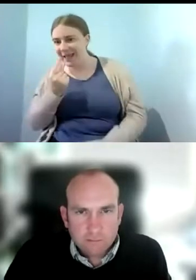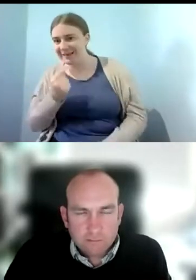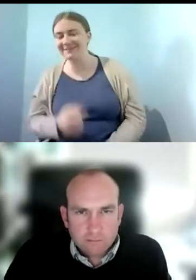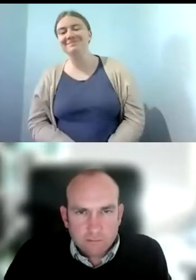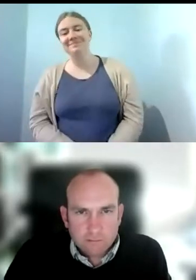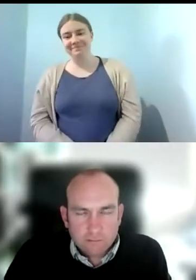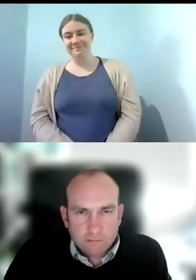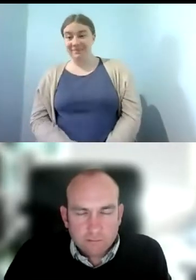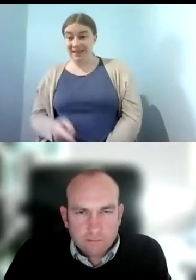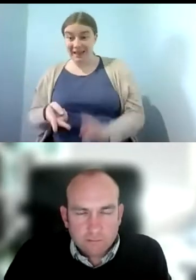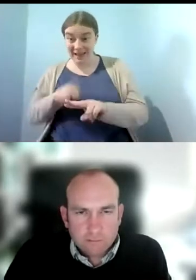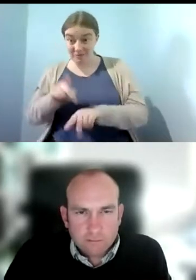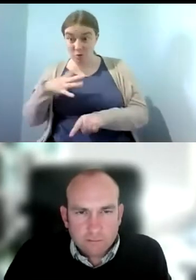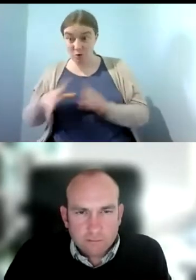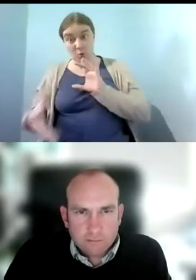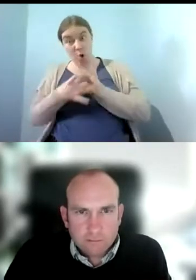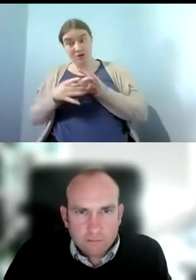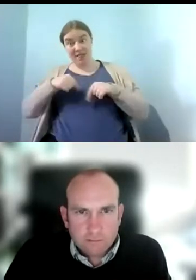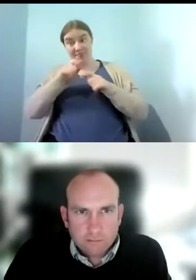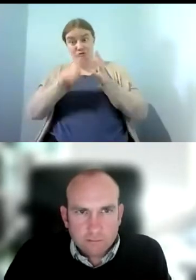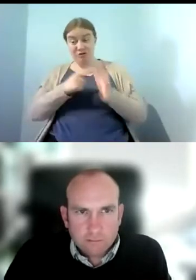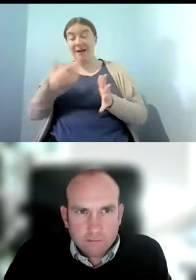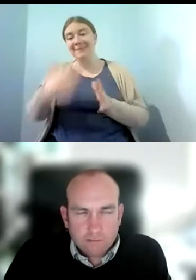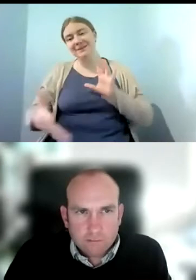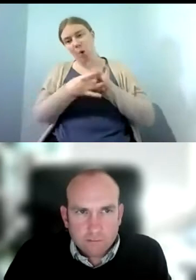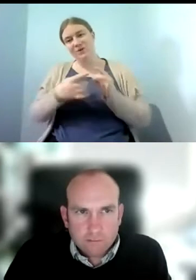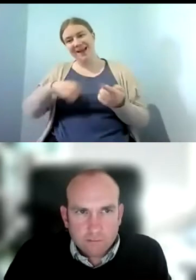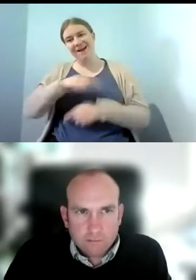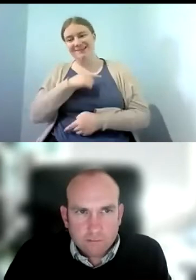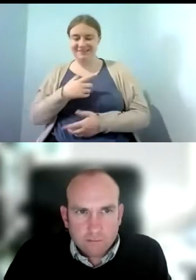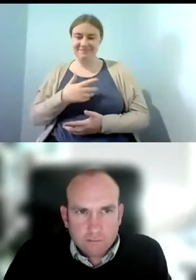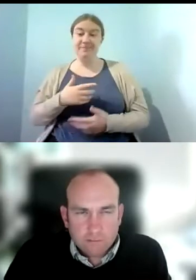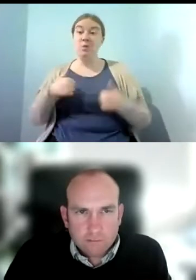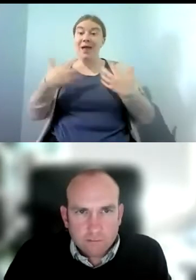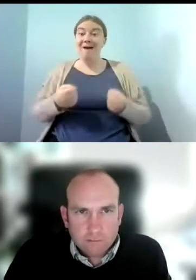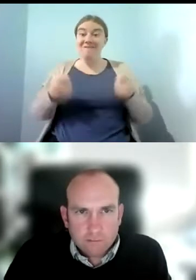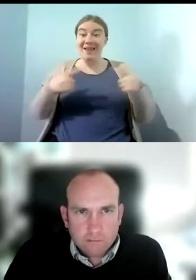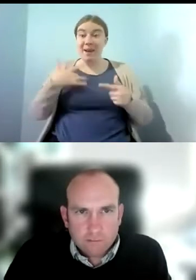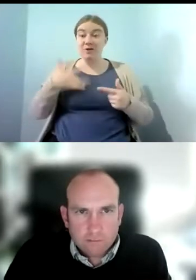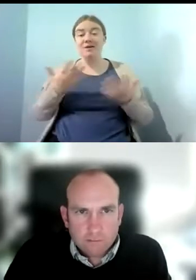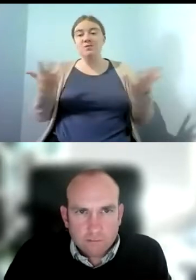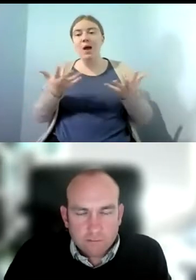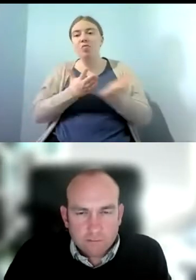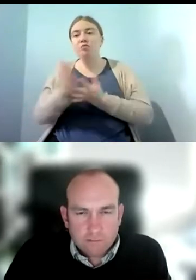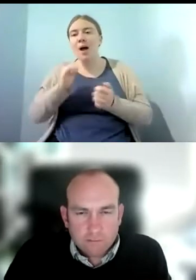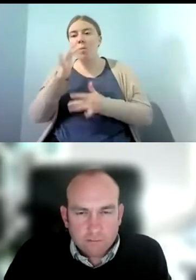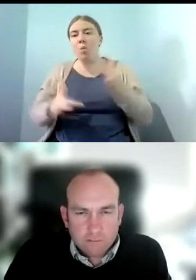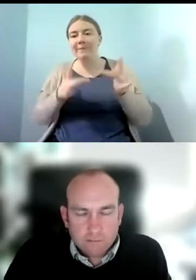want to contact the project please get in touch uh there's an email address on the website it's um